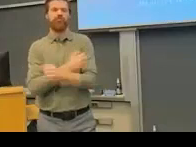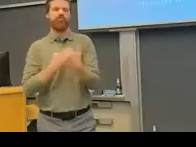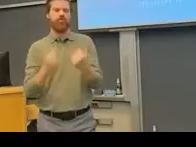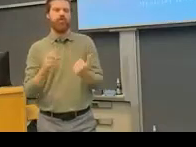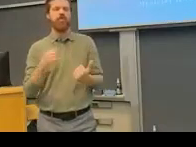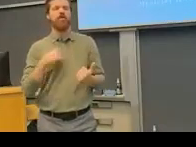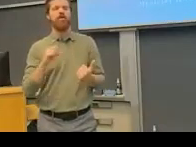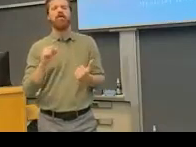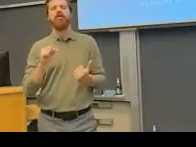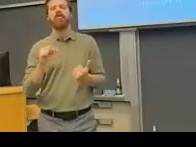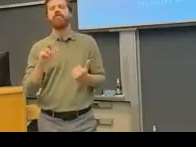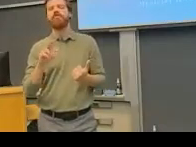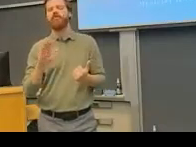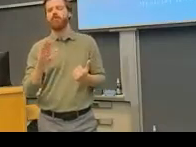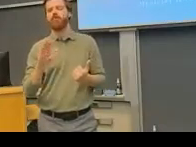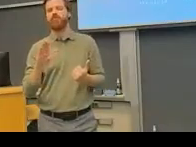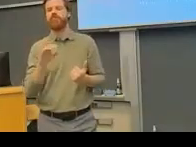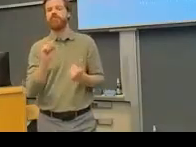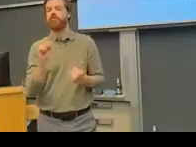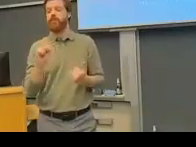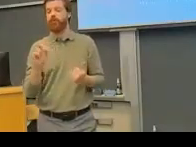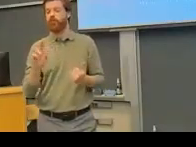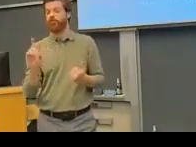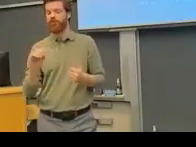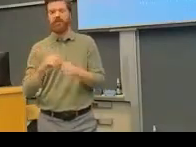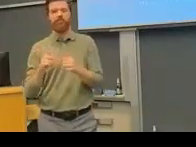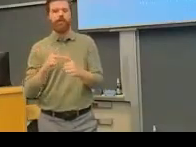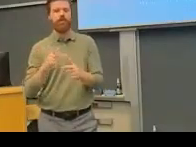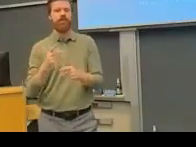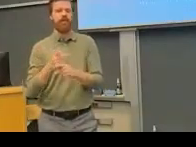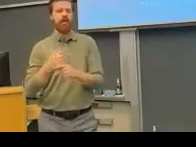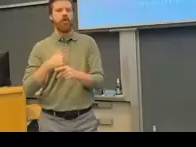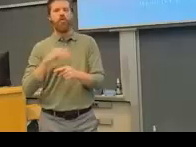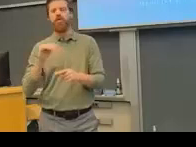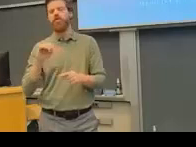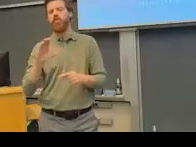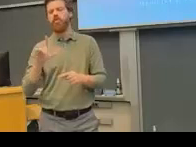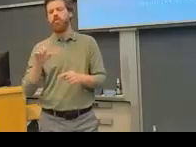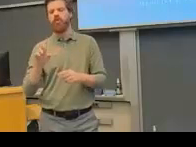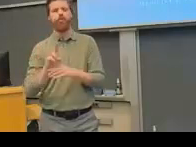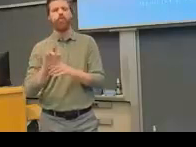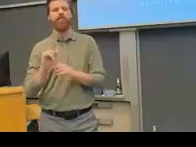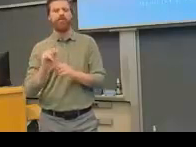disorder and Primary Care um we are a mobile unit of addictions professionals that can be utilized